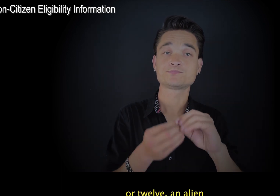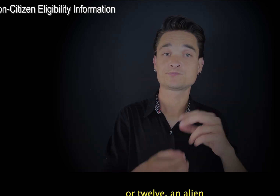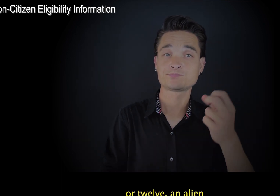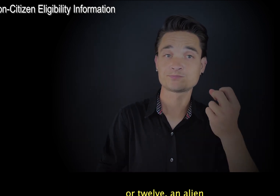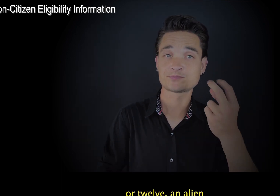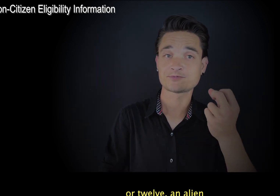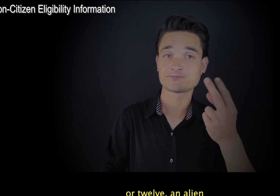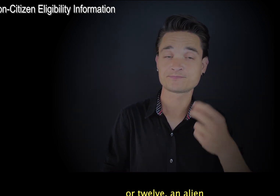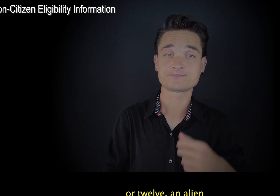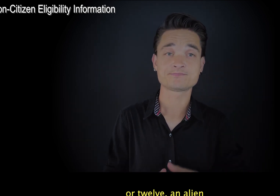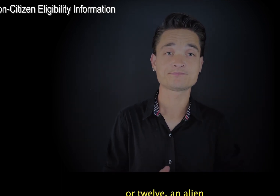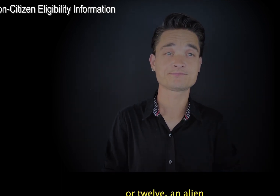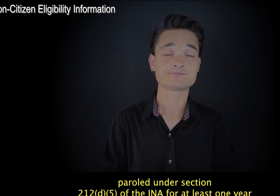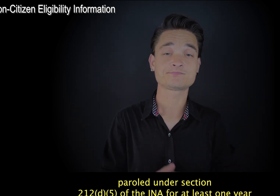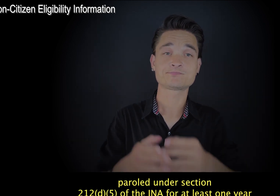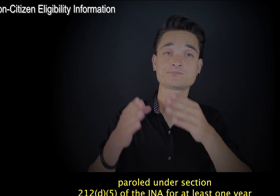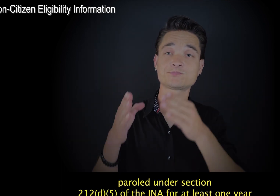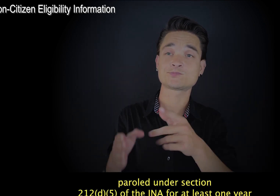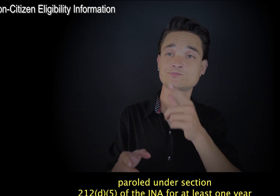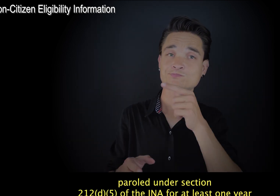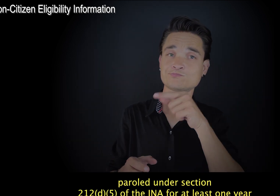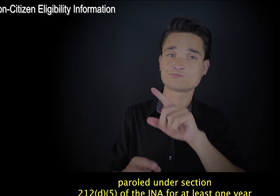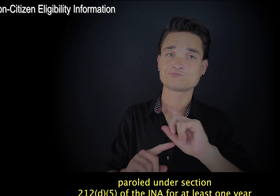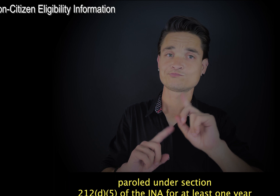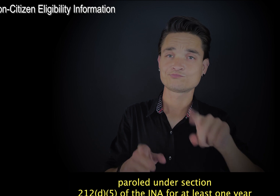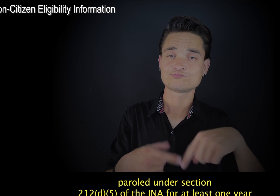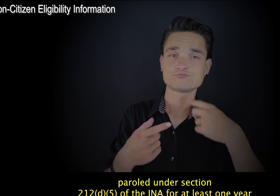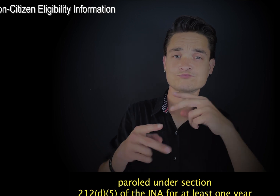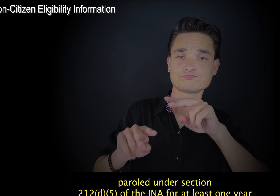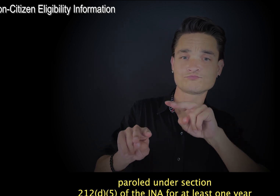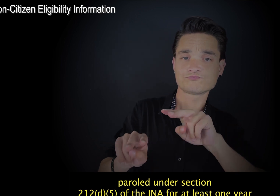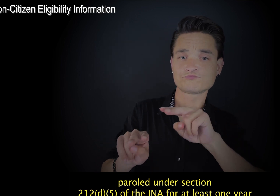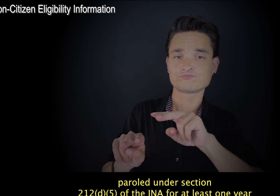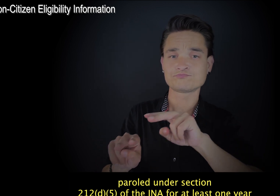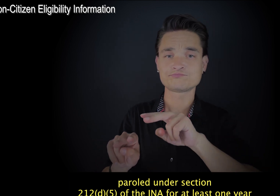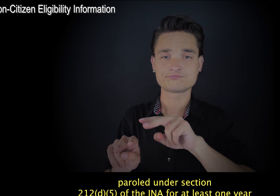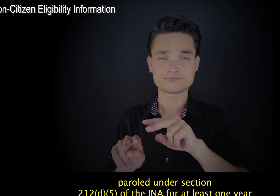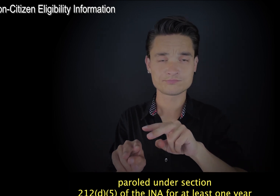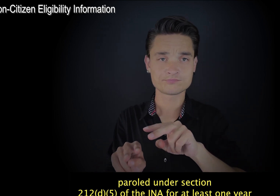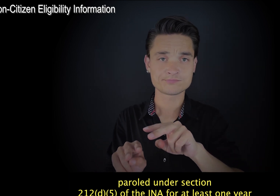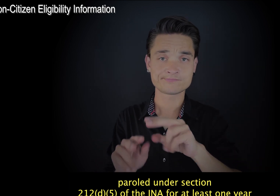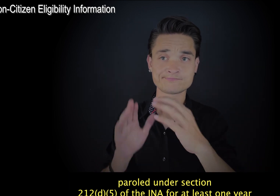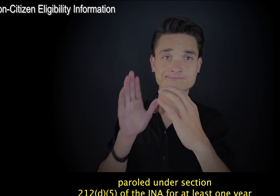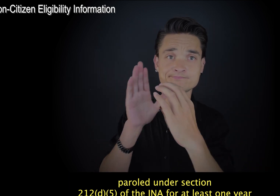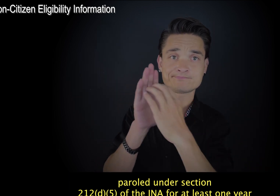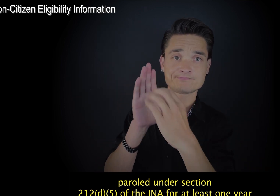or twelve, an alien paroled under section 212(d)(5) of the INA for at least one year